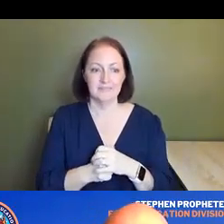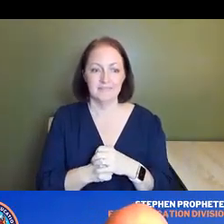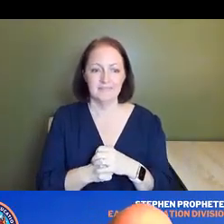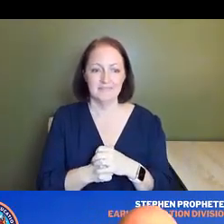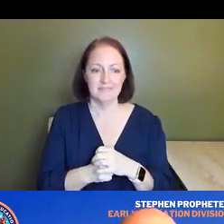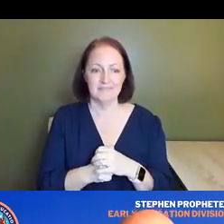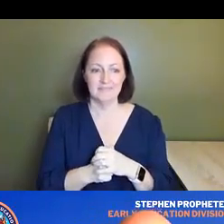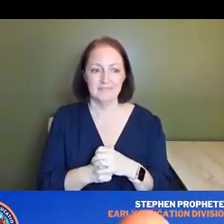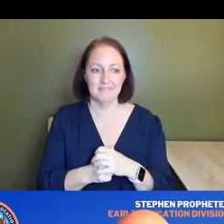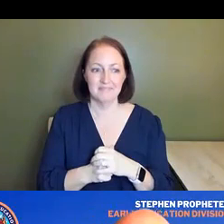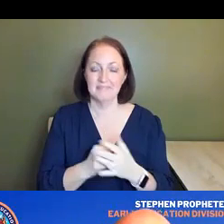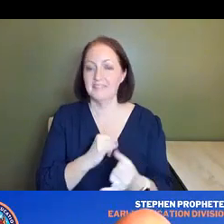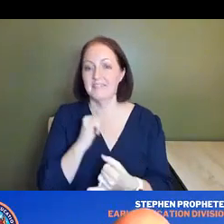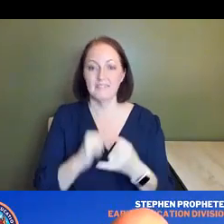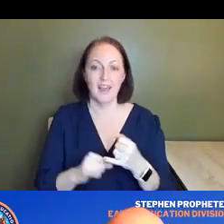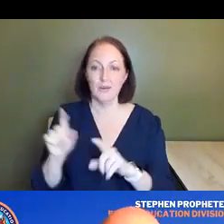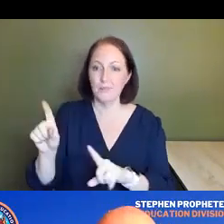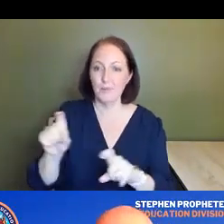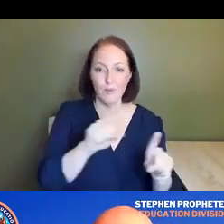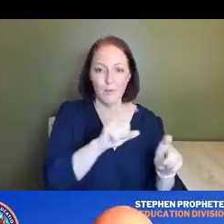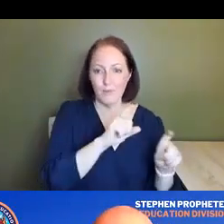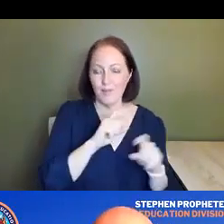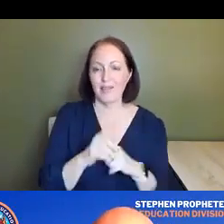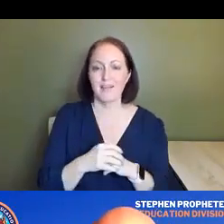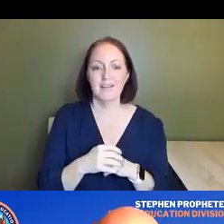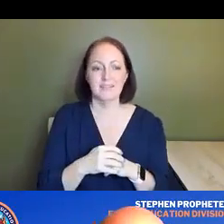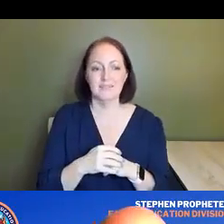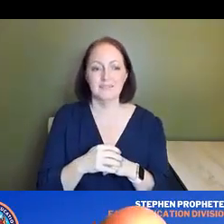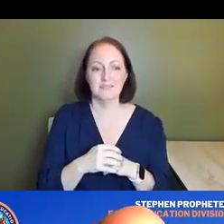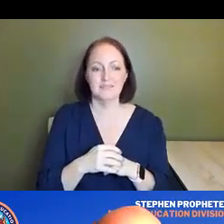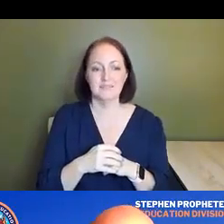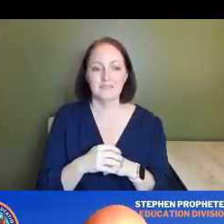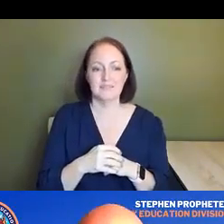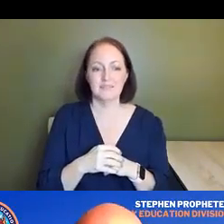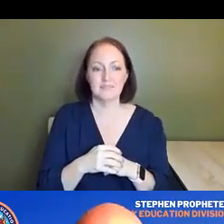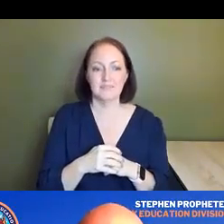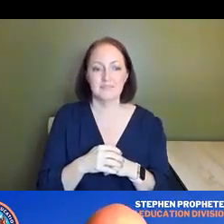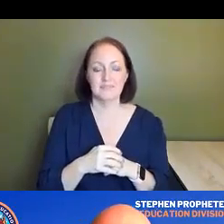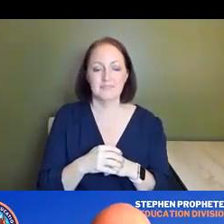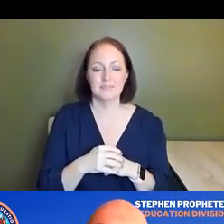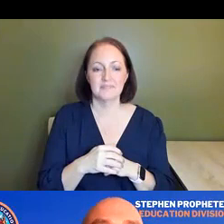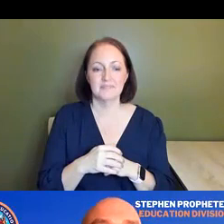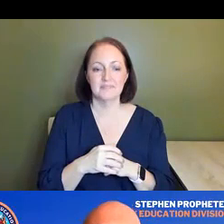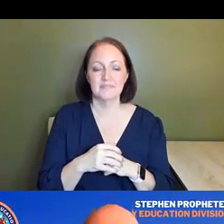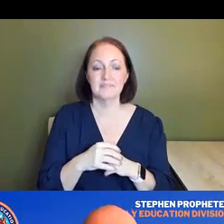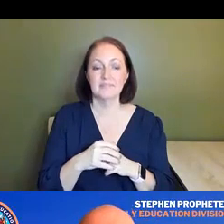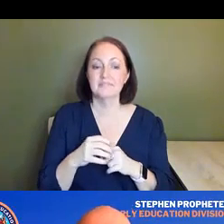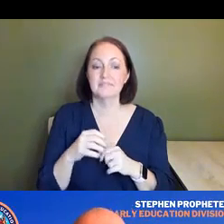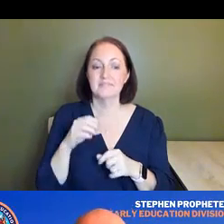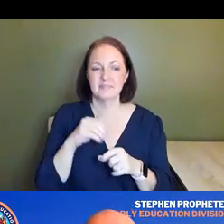to do our final polling question. And second to last slide so in this poll here which should